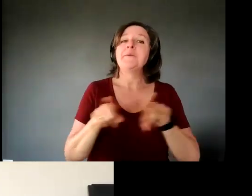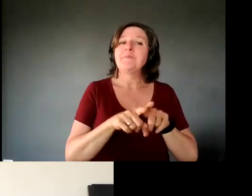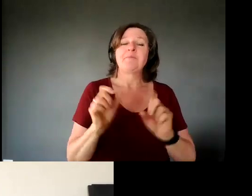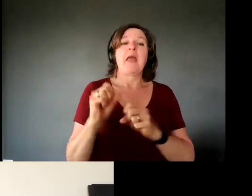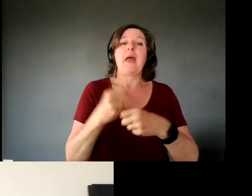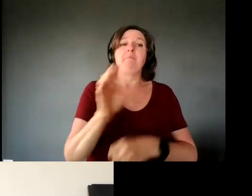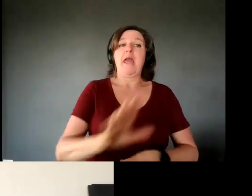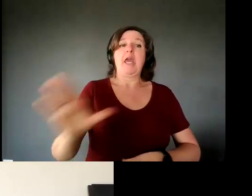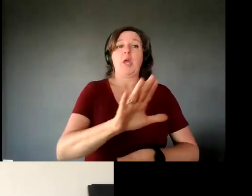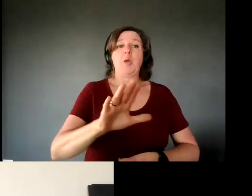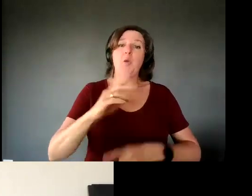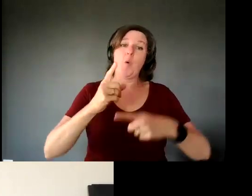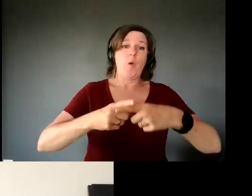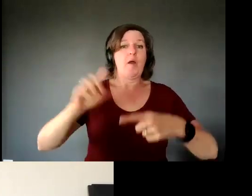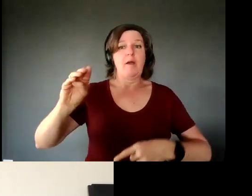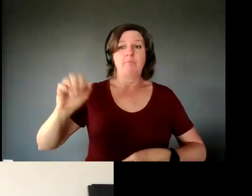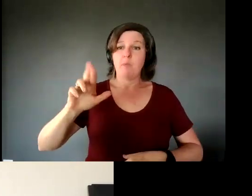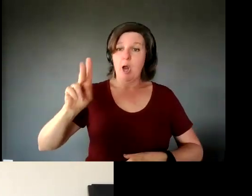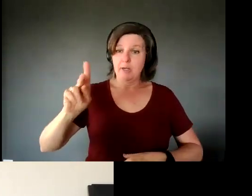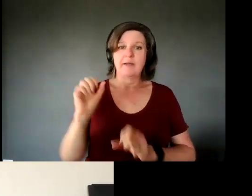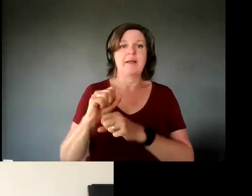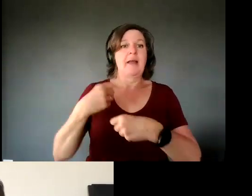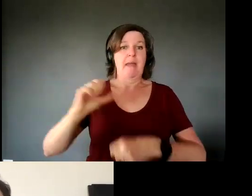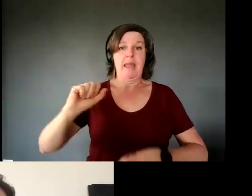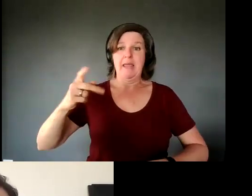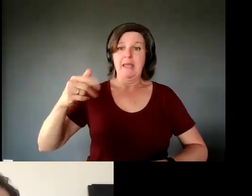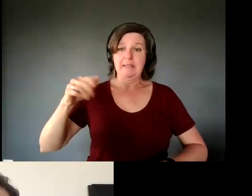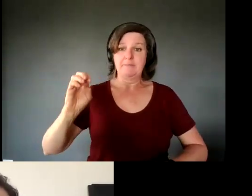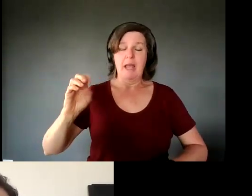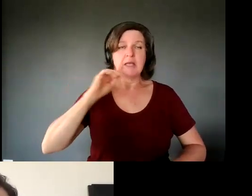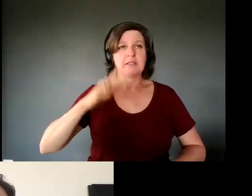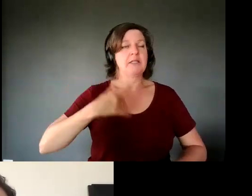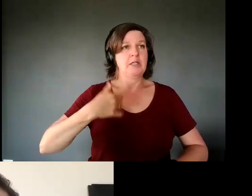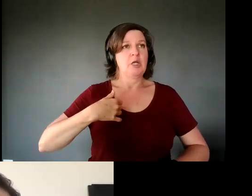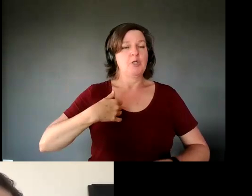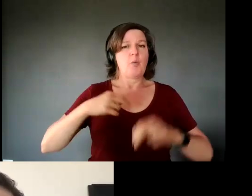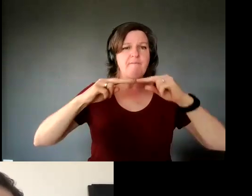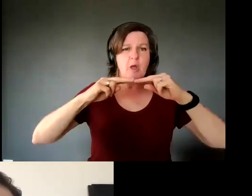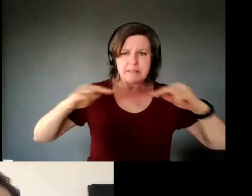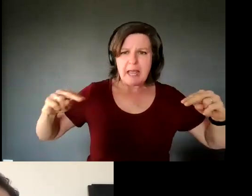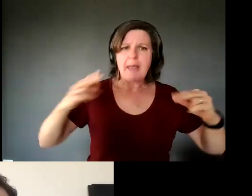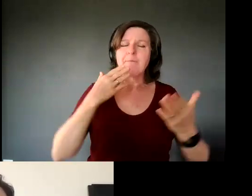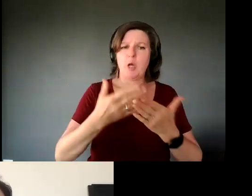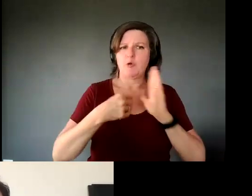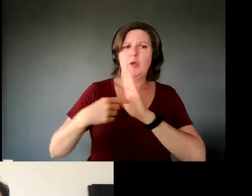space see sew we thought tape could be a good representation of how one simple action to lead